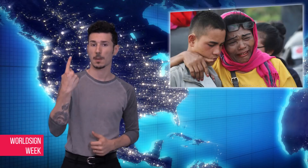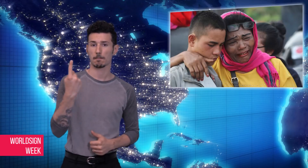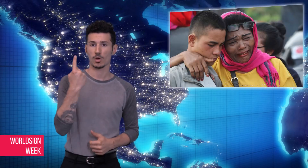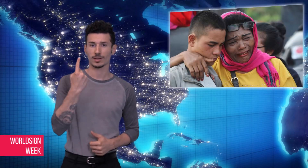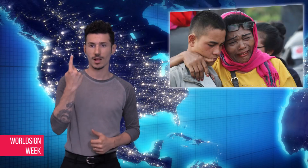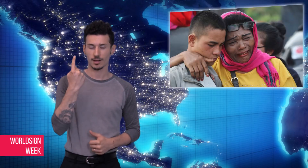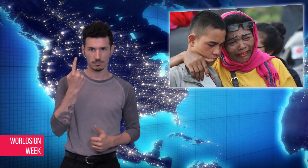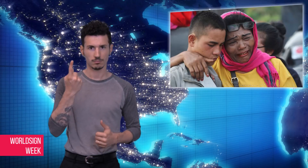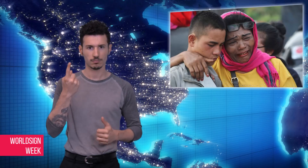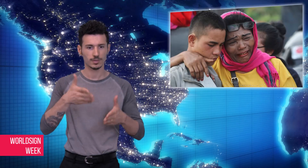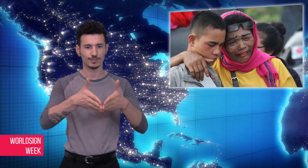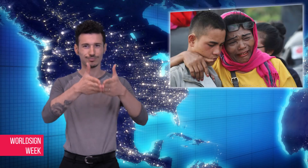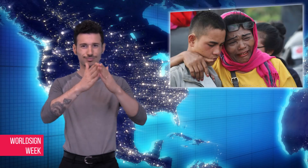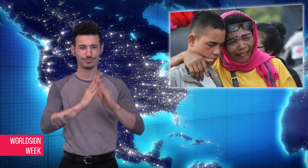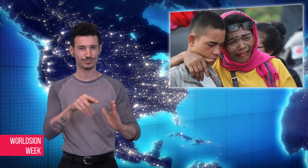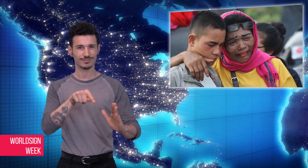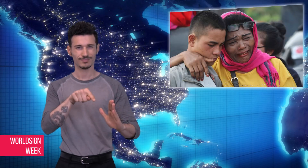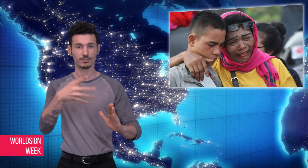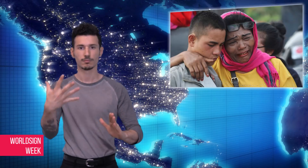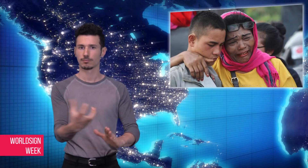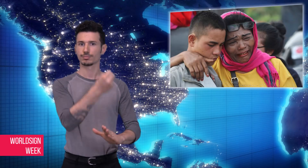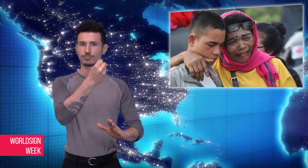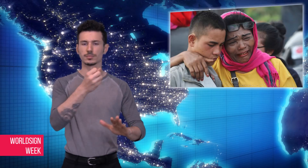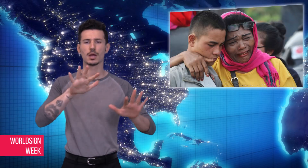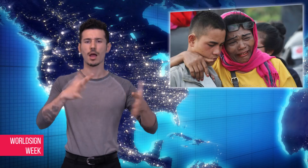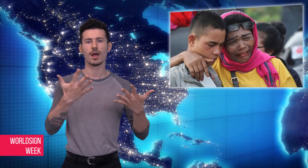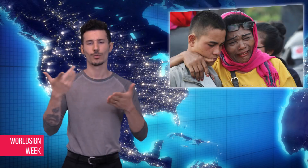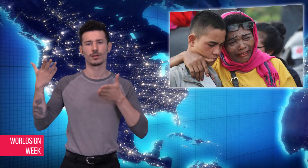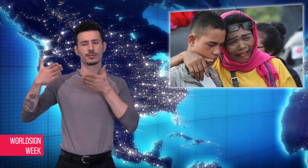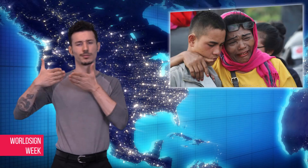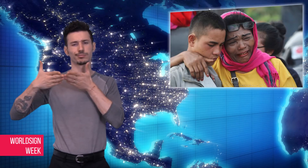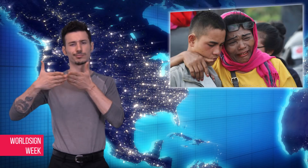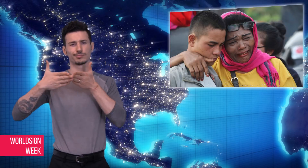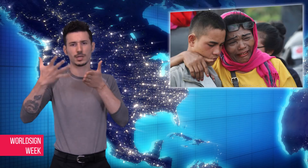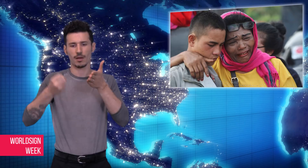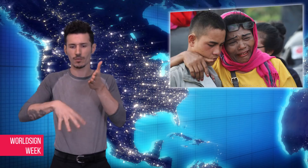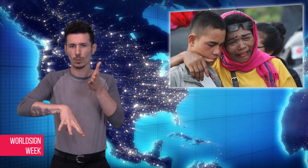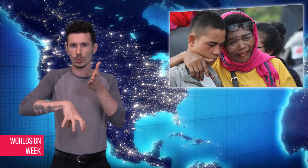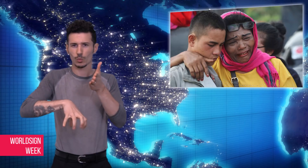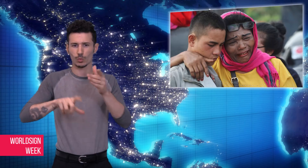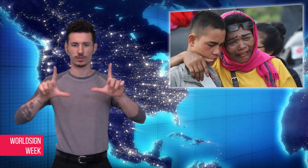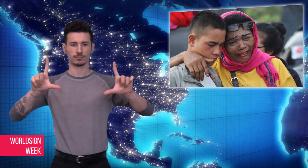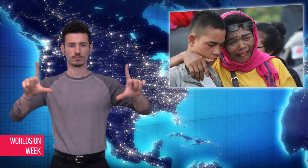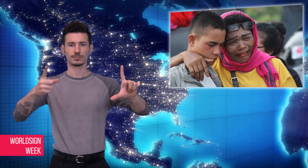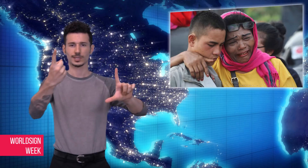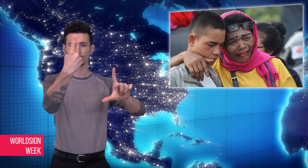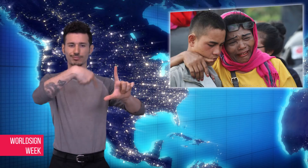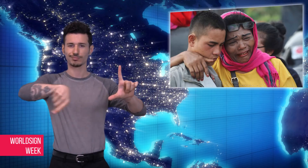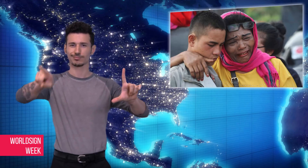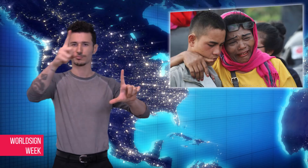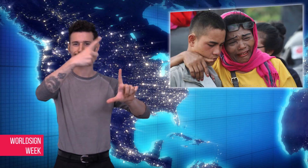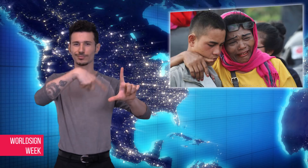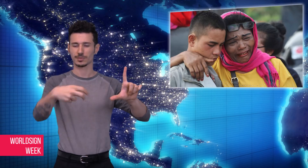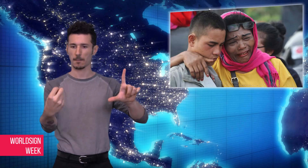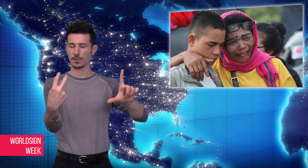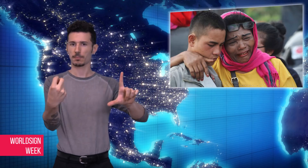The location of the ferry was found last Monday, with sonar equipment.